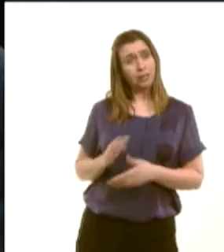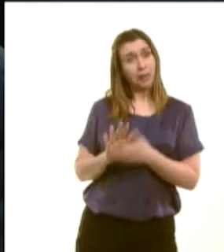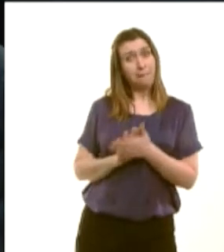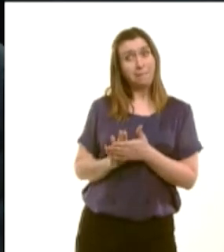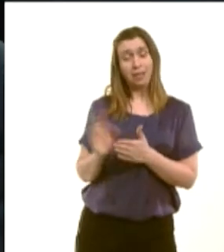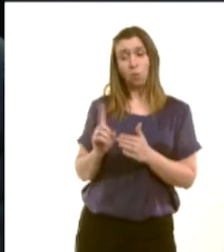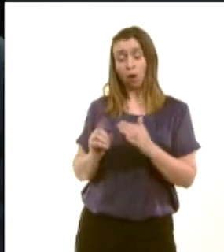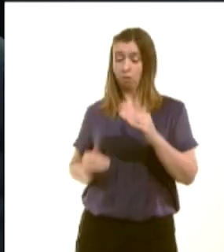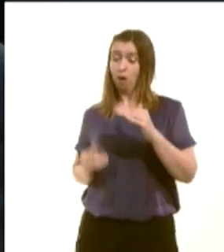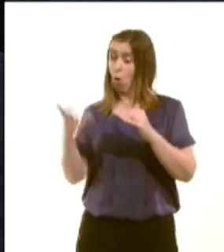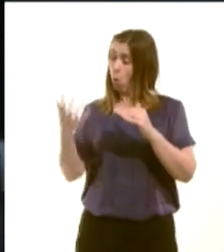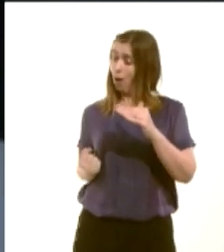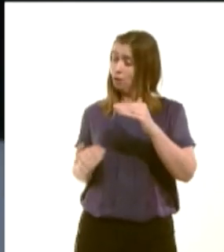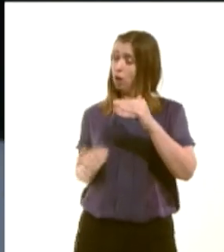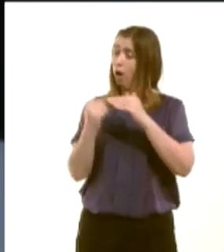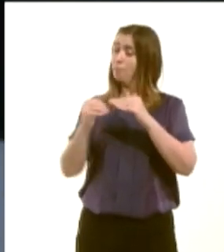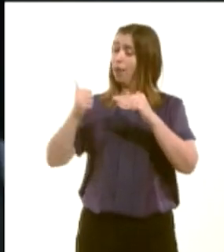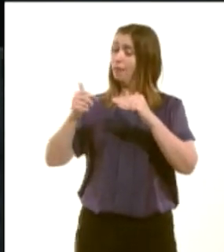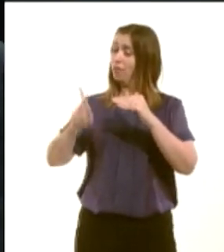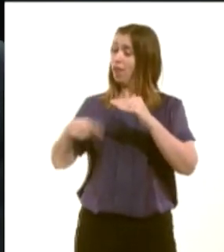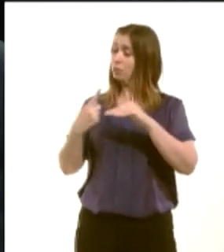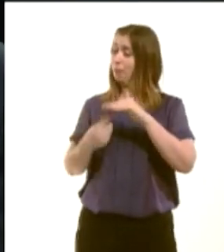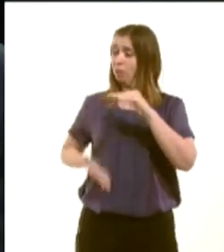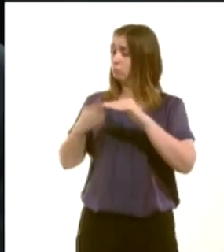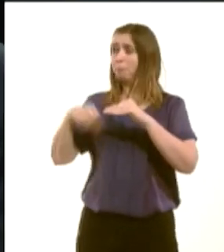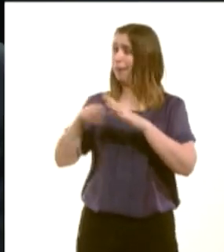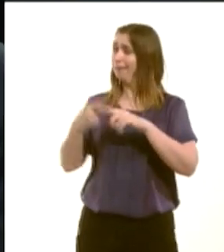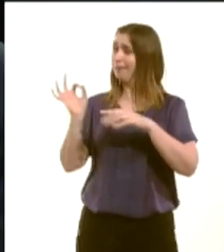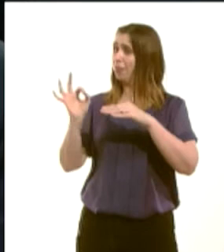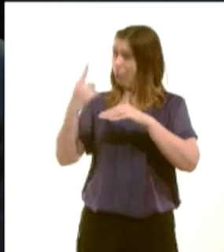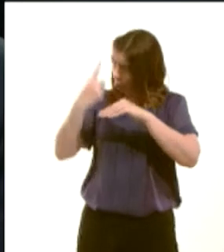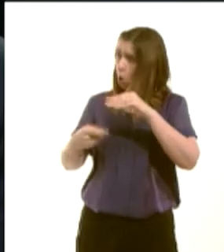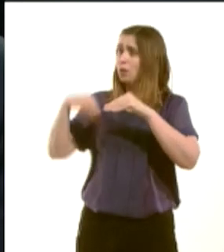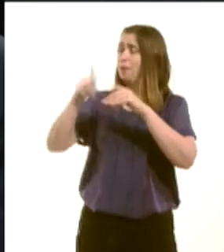allowance threshold to £11,000. Also, of course, a cut in the amount that motorists